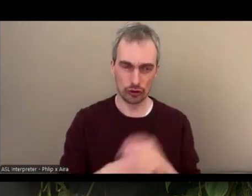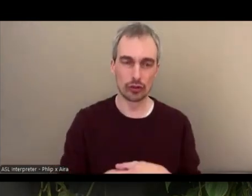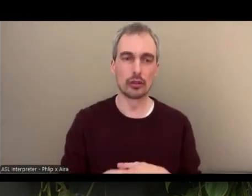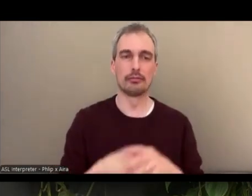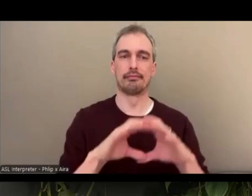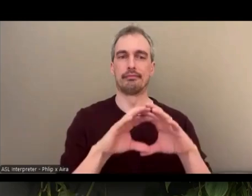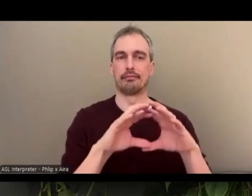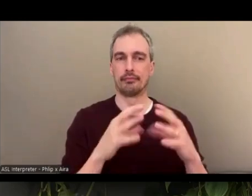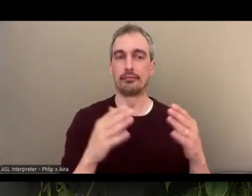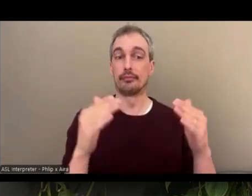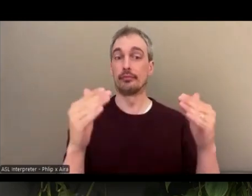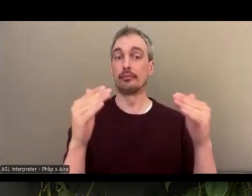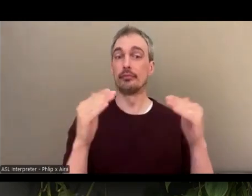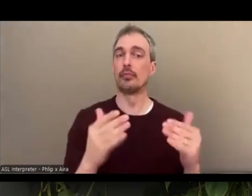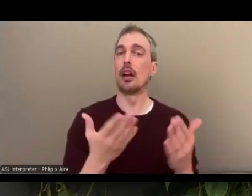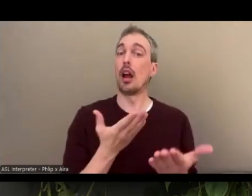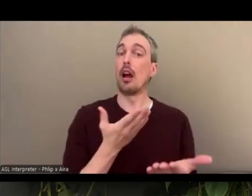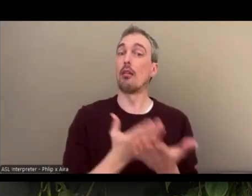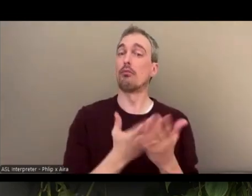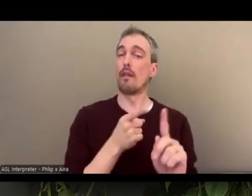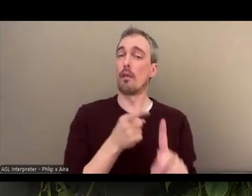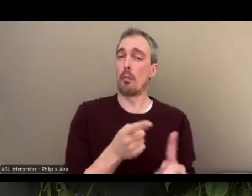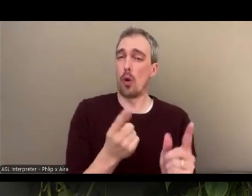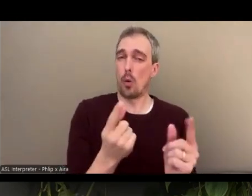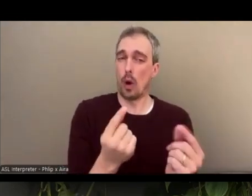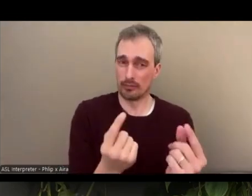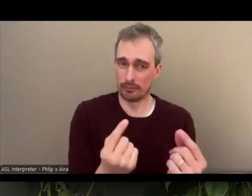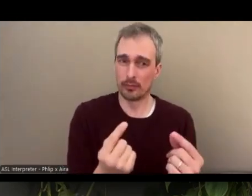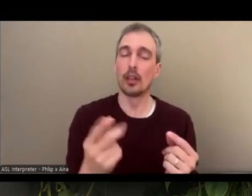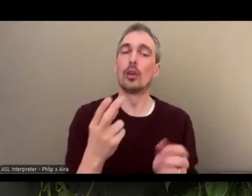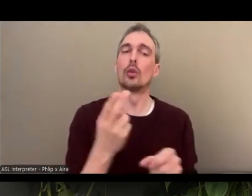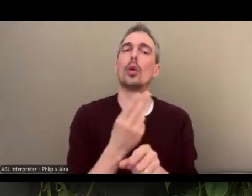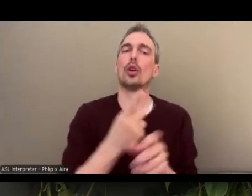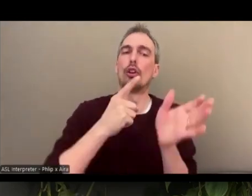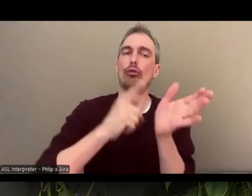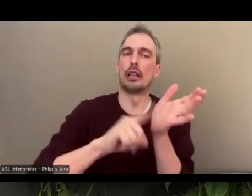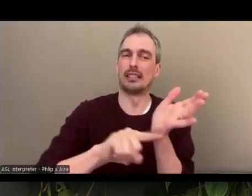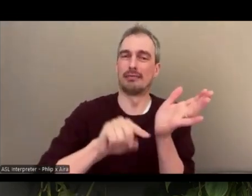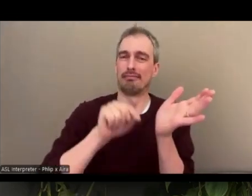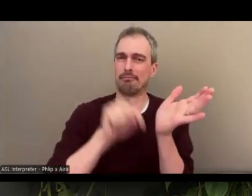For which one of the proof points is that user research includes disabilities. And that's how they word it.